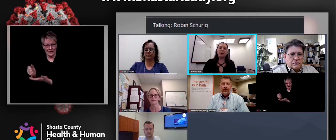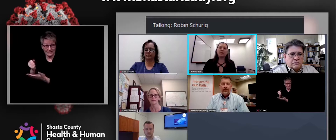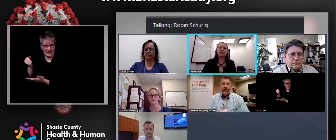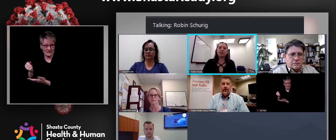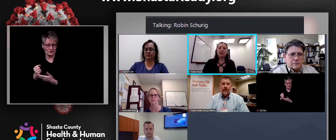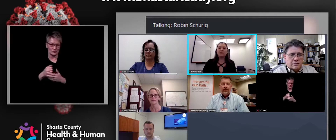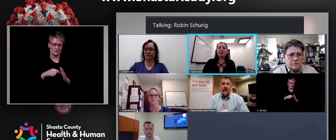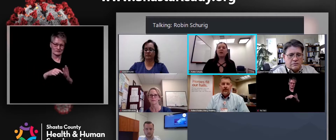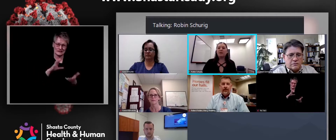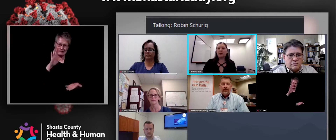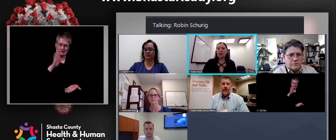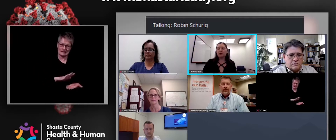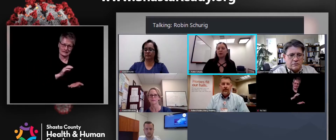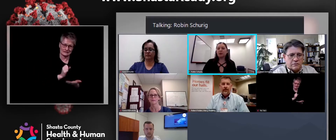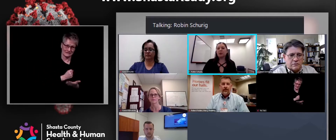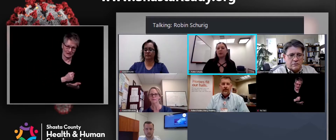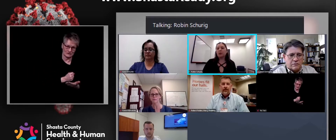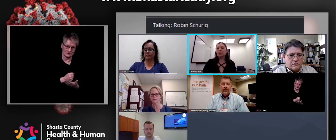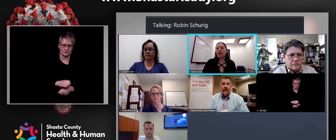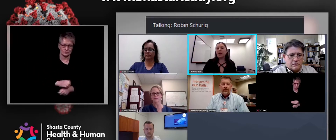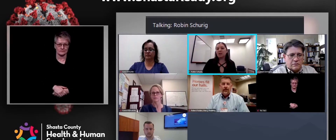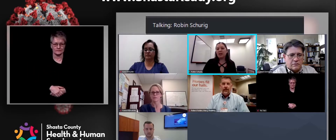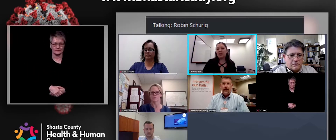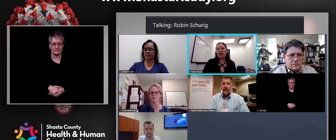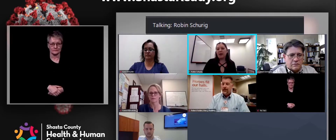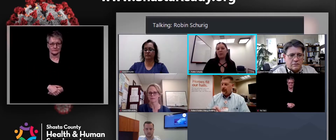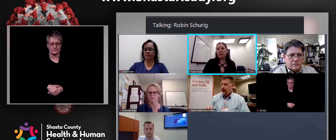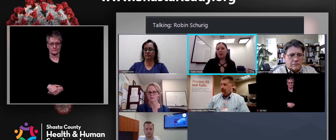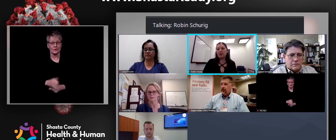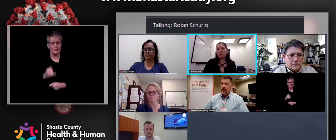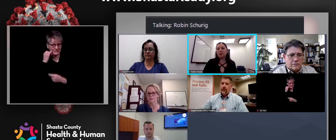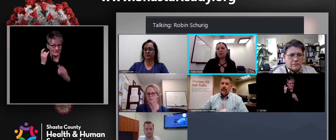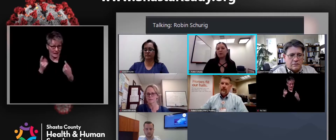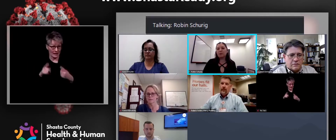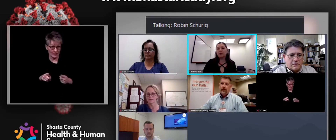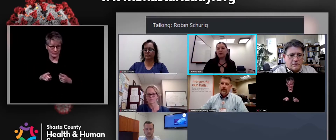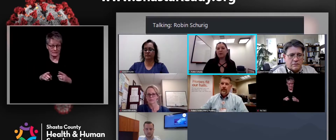million mark is achieved, the thresholds will change. And at that point, the threshold for